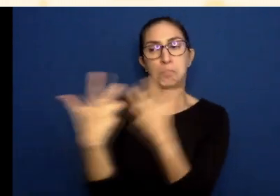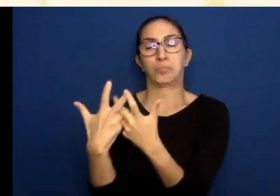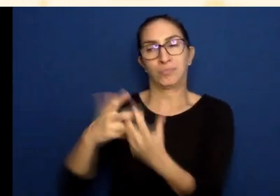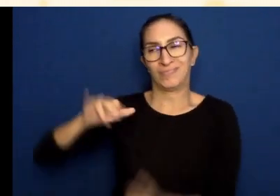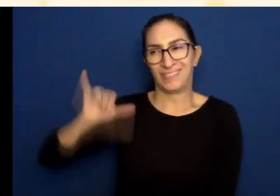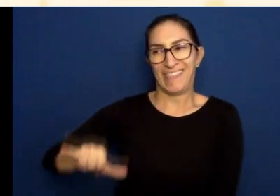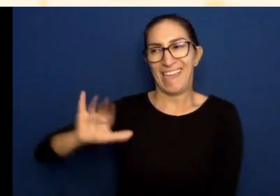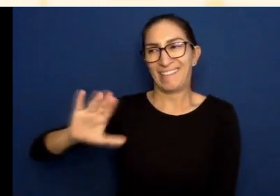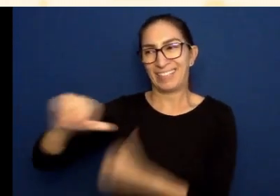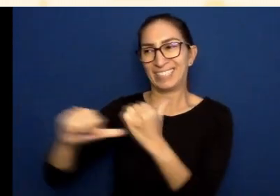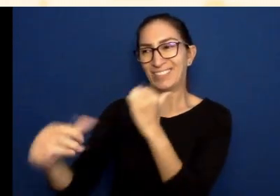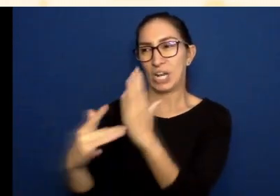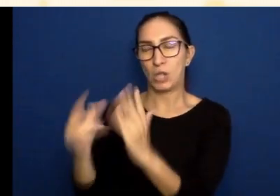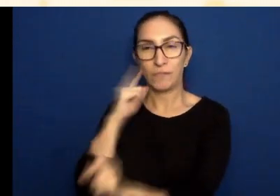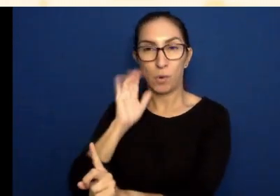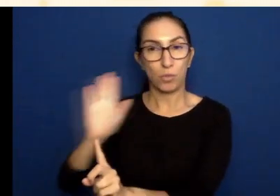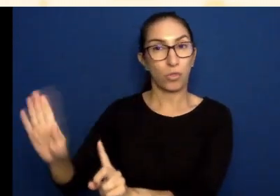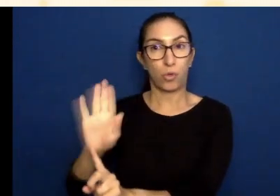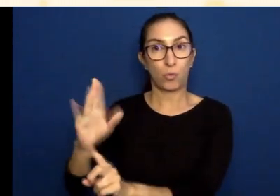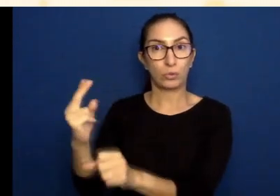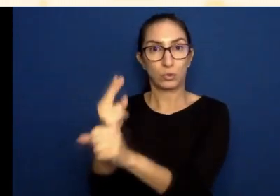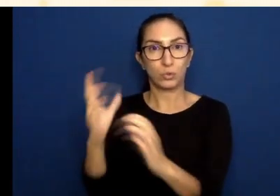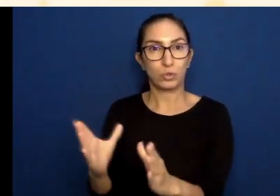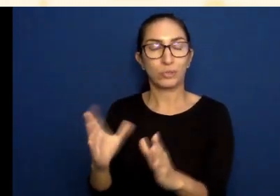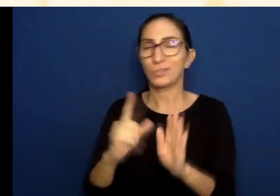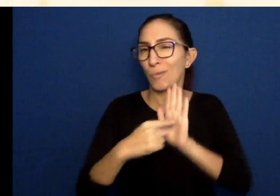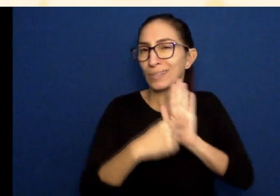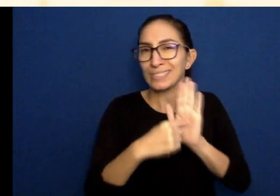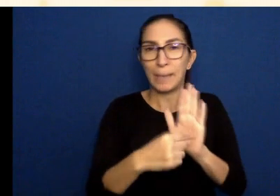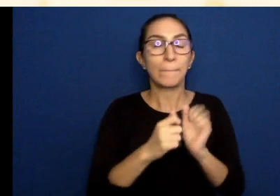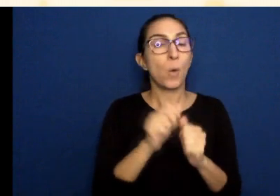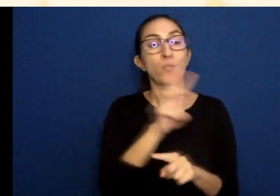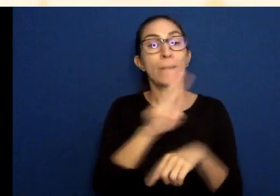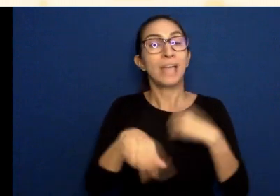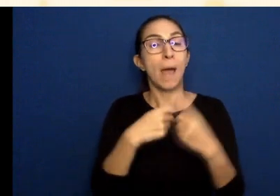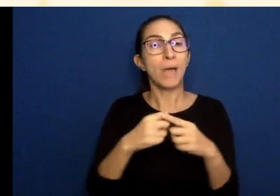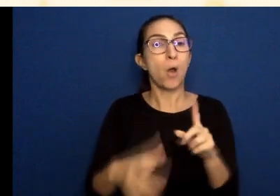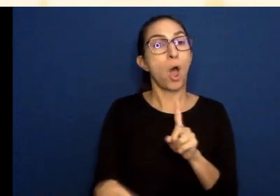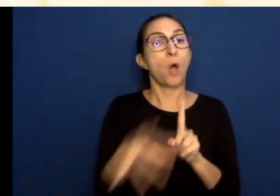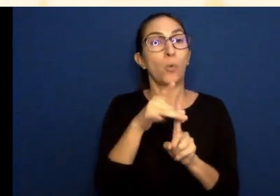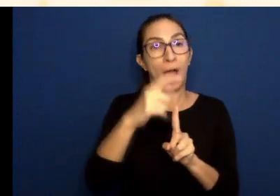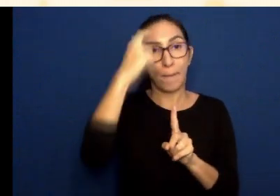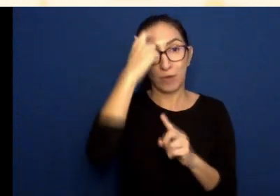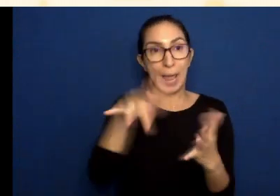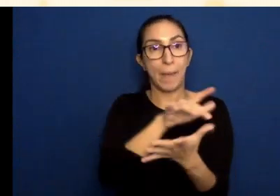When a site is directly aimed at people with a particular kind of disability, consider including assistive devices